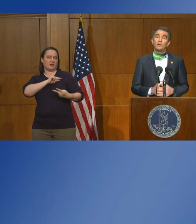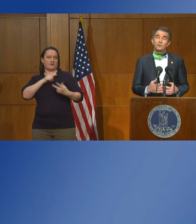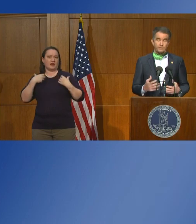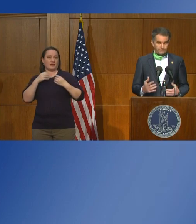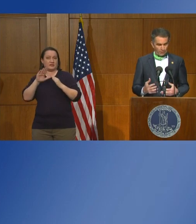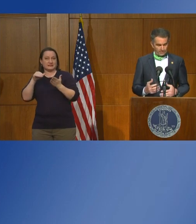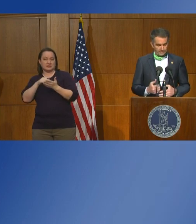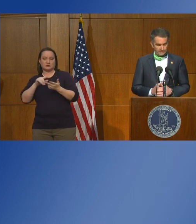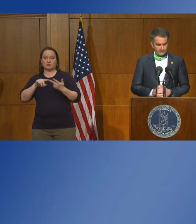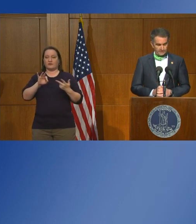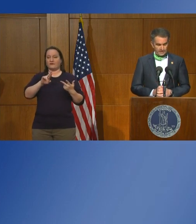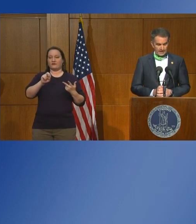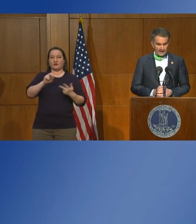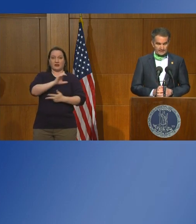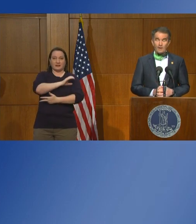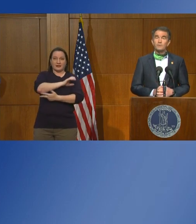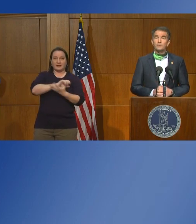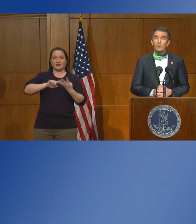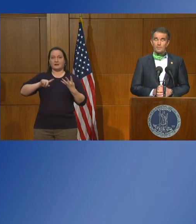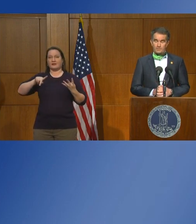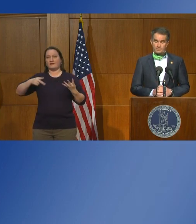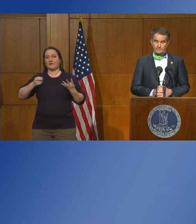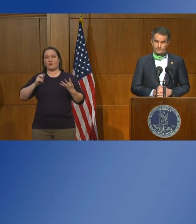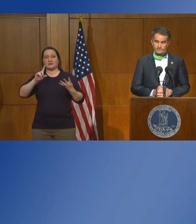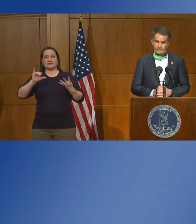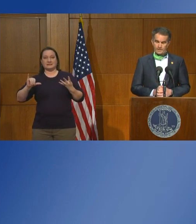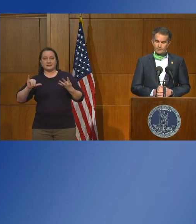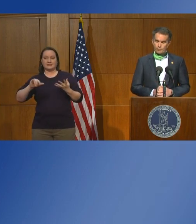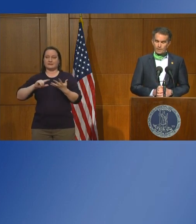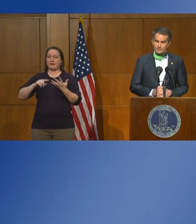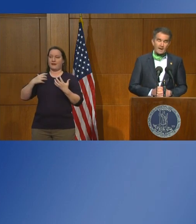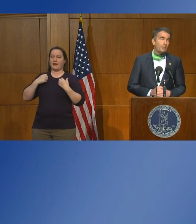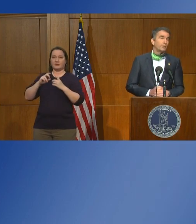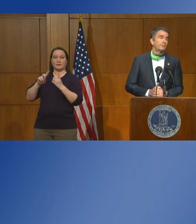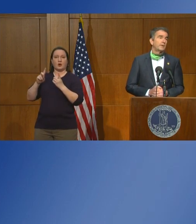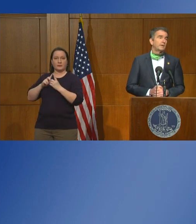QUALIFIED HEALTH CENTERS AND